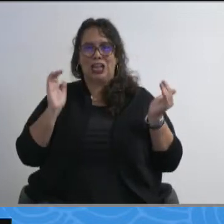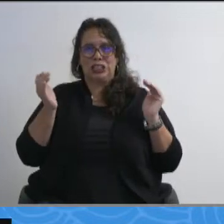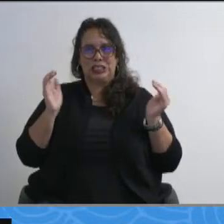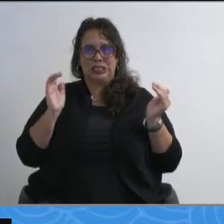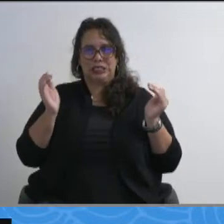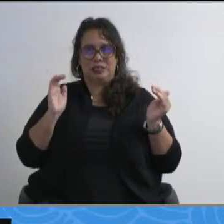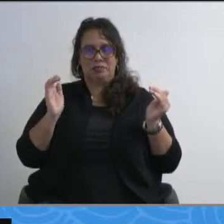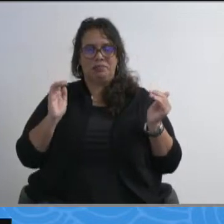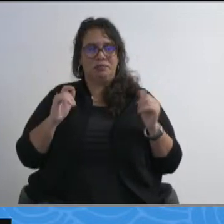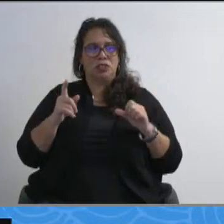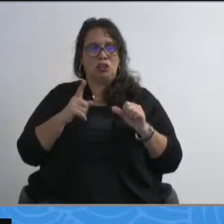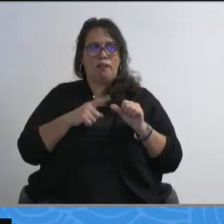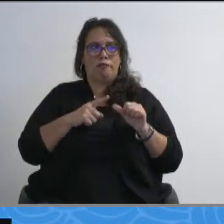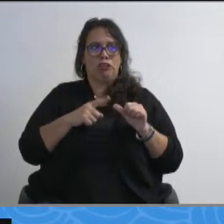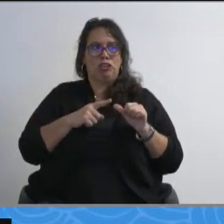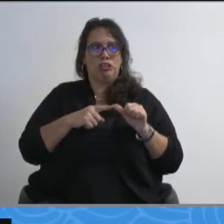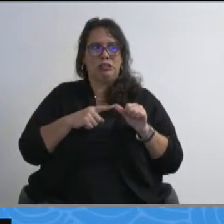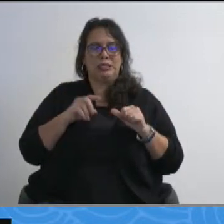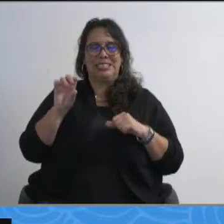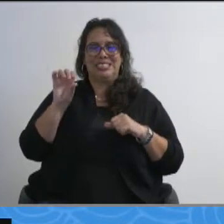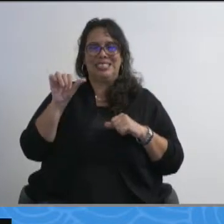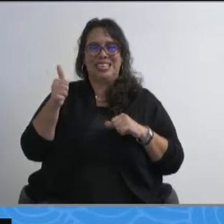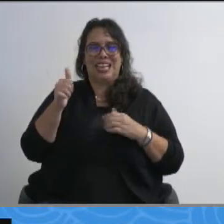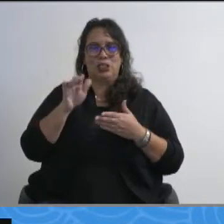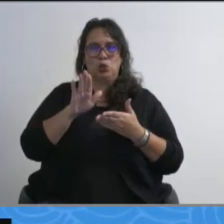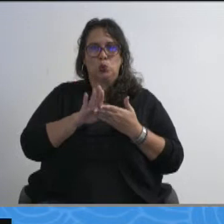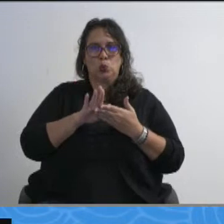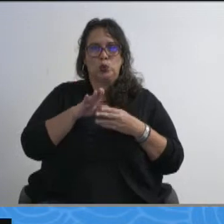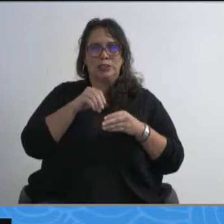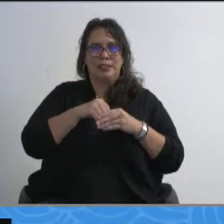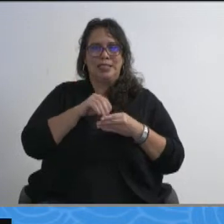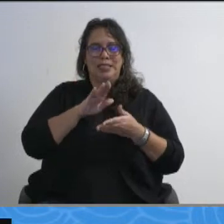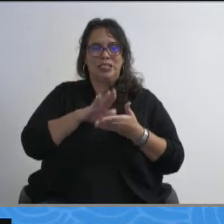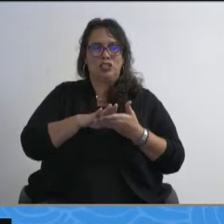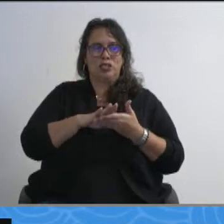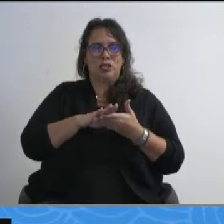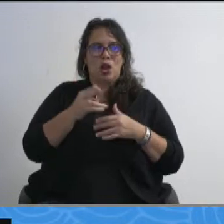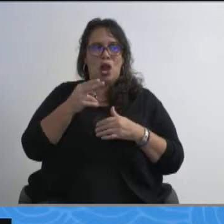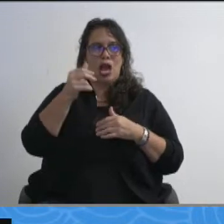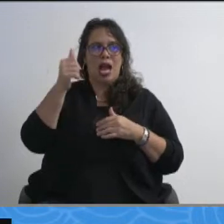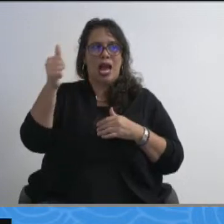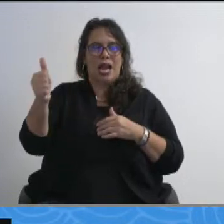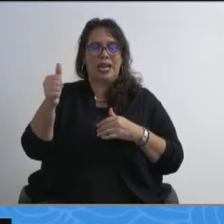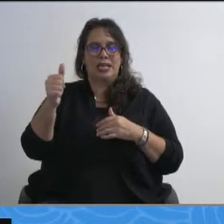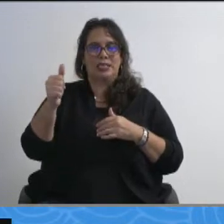So, the first comparison is the 10 schools in the district with the highest rate of minority students.